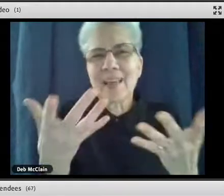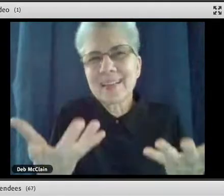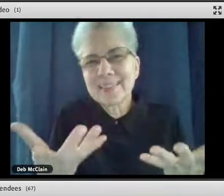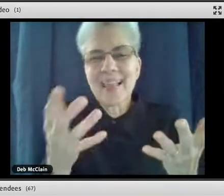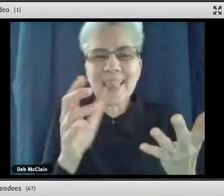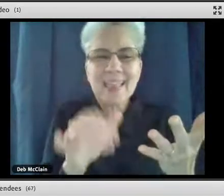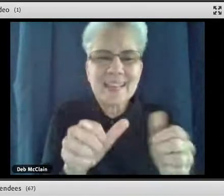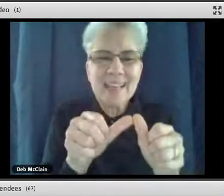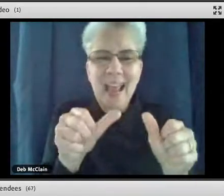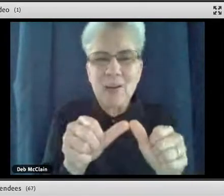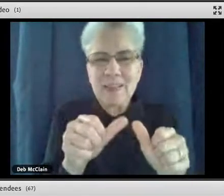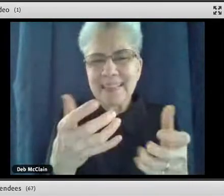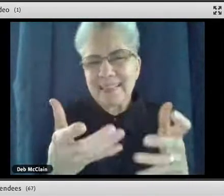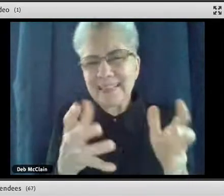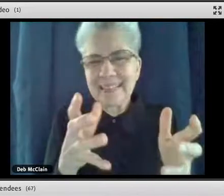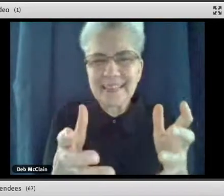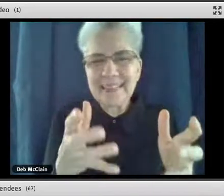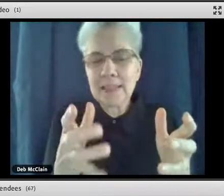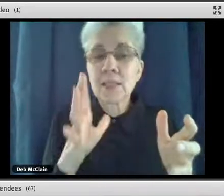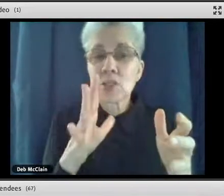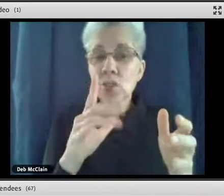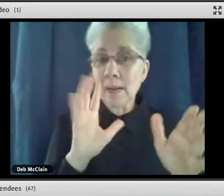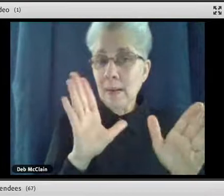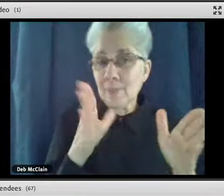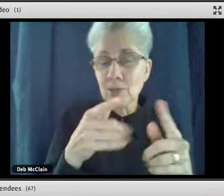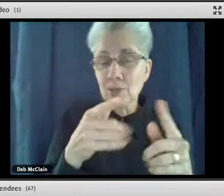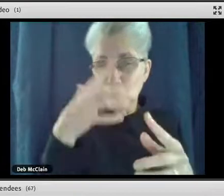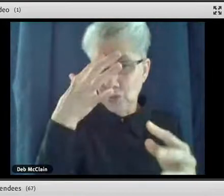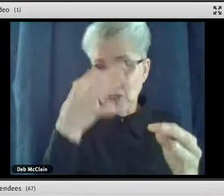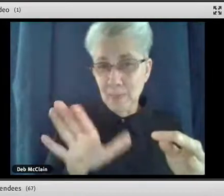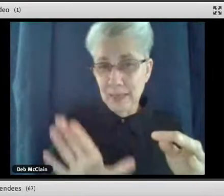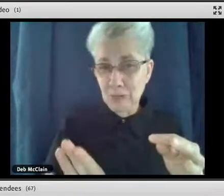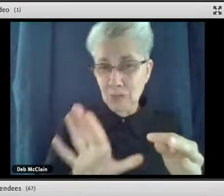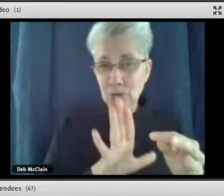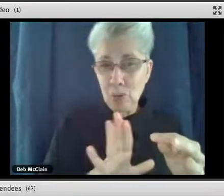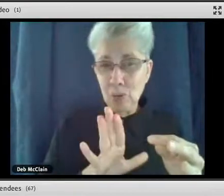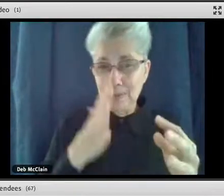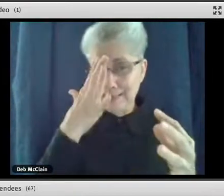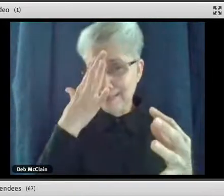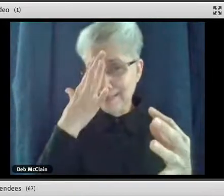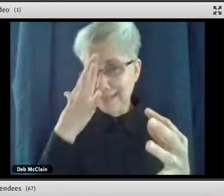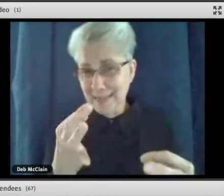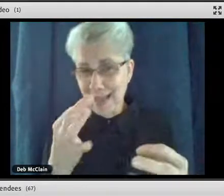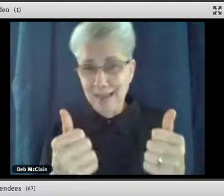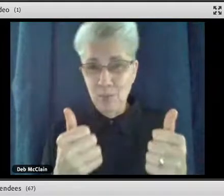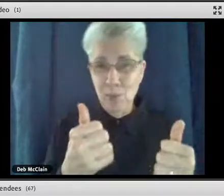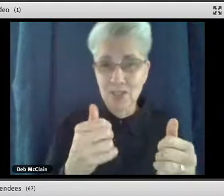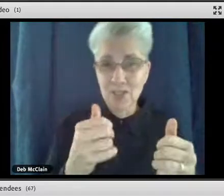So, I mean, this is the type of thing -- this area -- it's going to come down to some judgment.